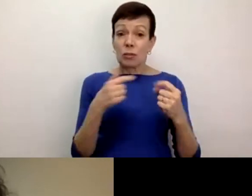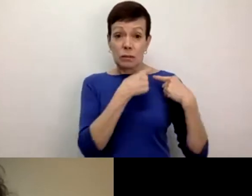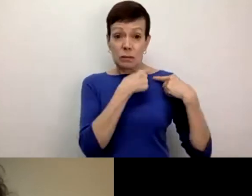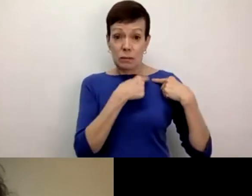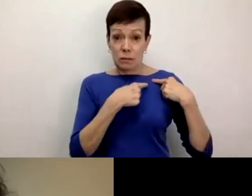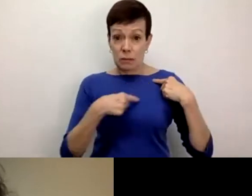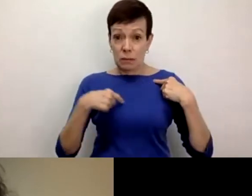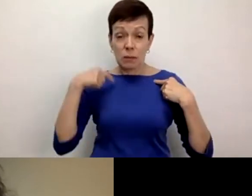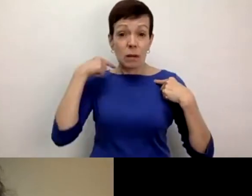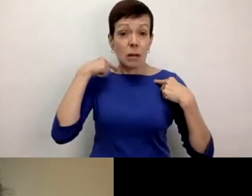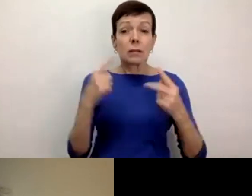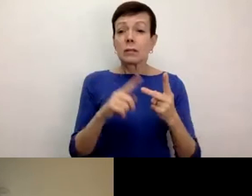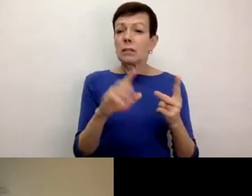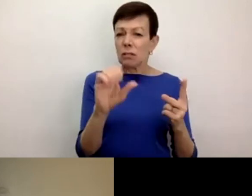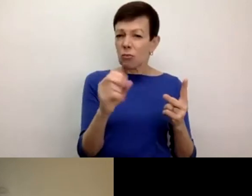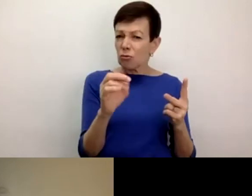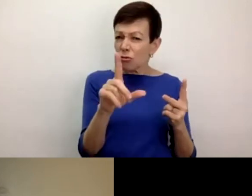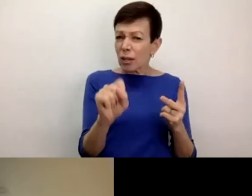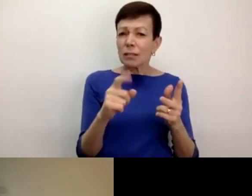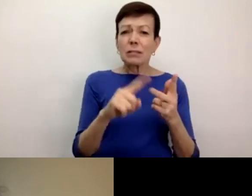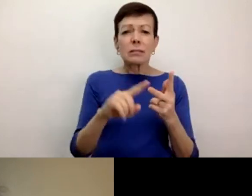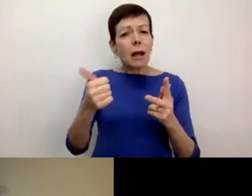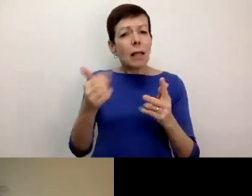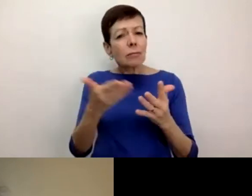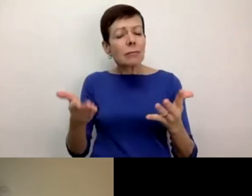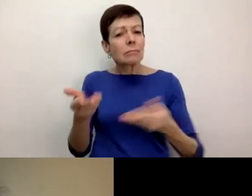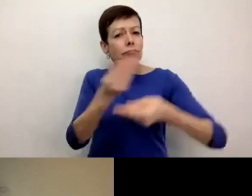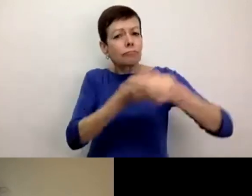over North America.